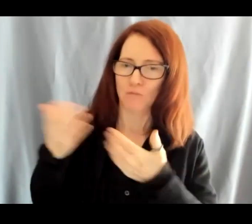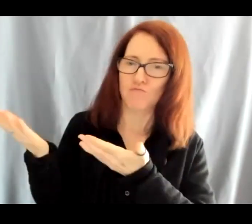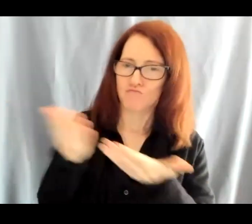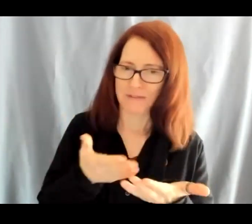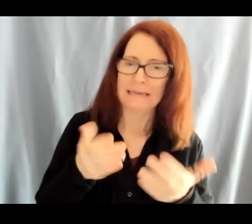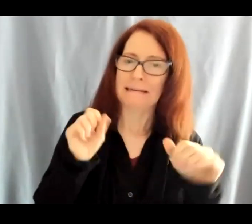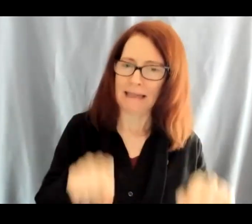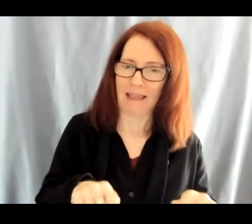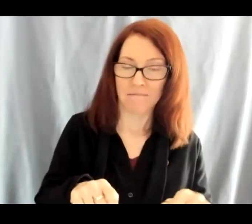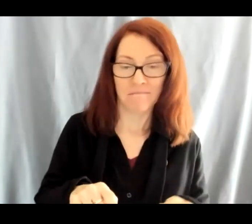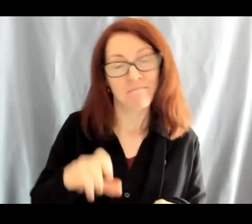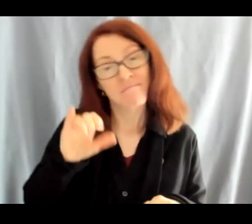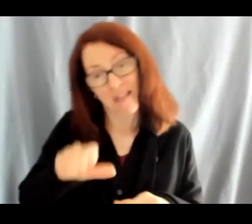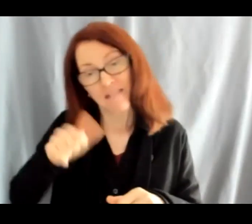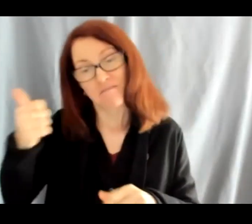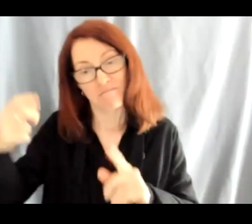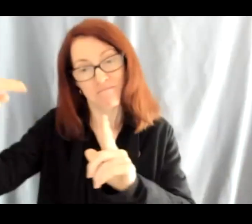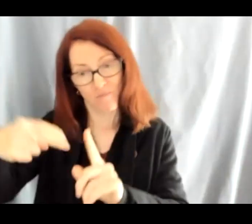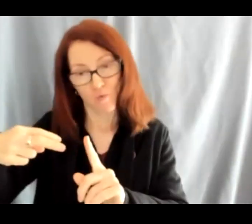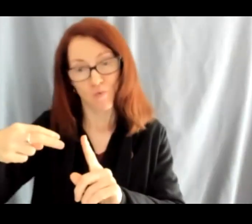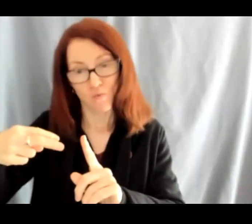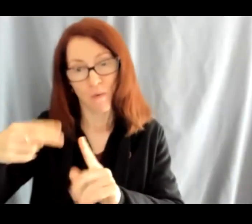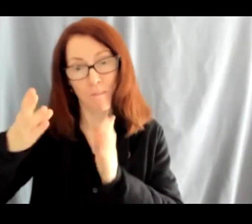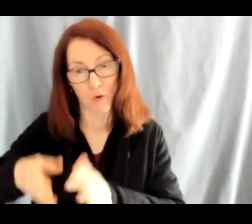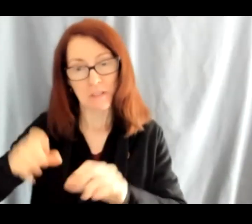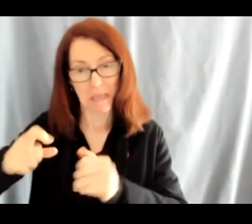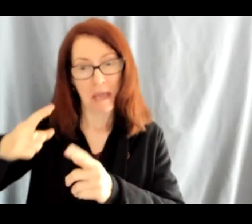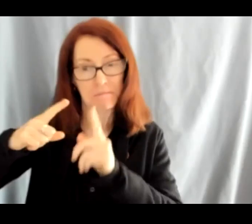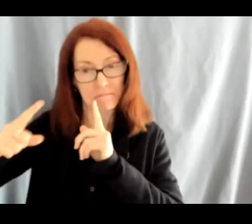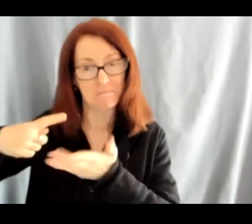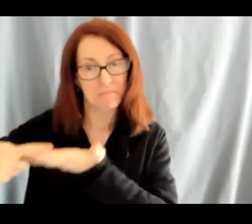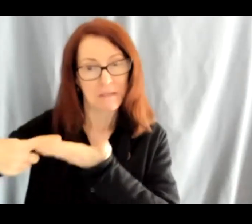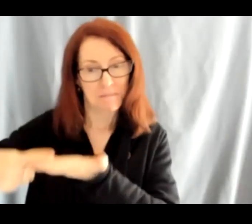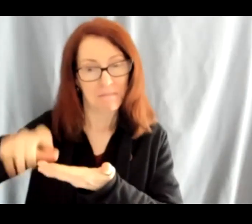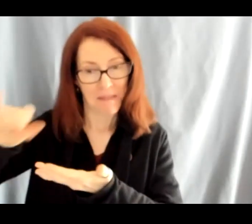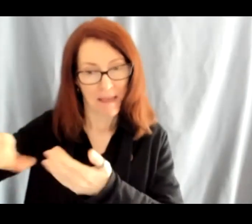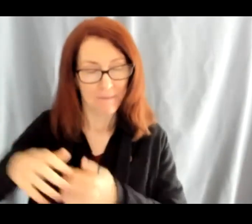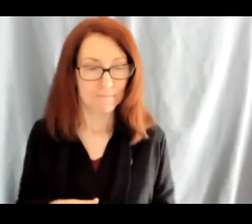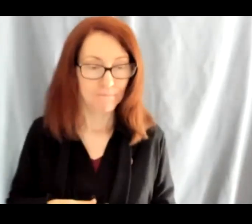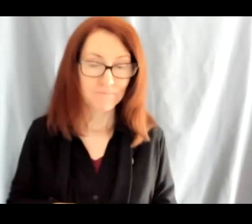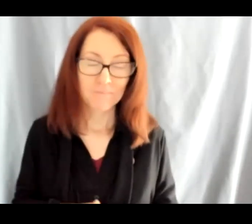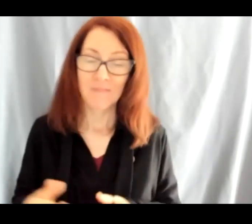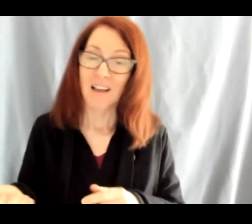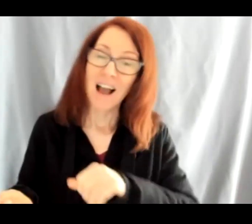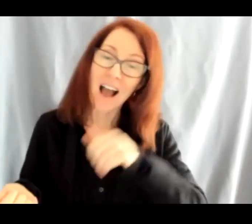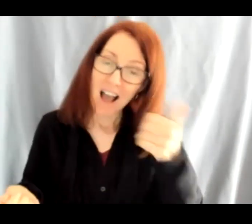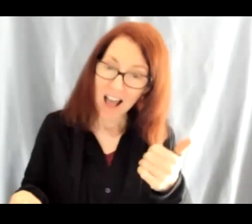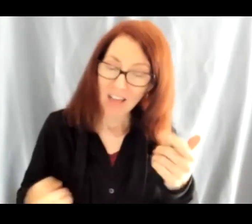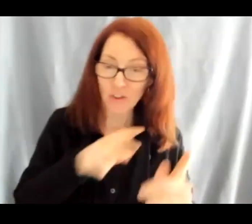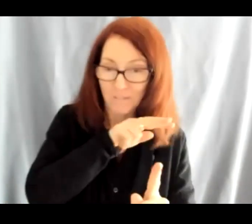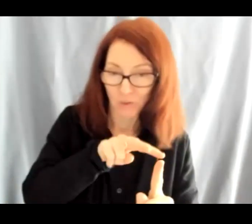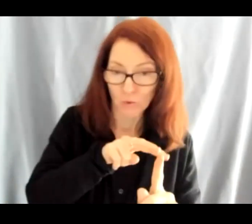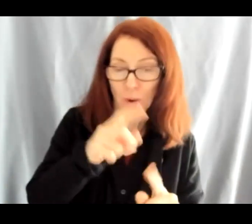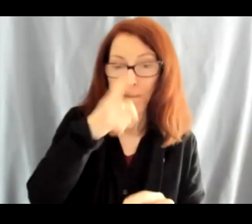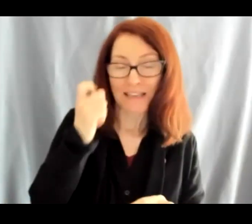that someone could make. On the other hand uh because the ADA is silent on service animals and